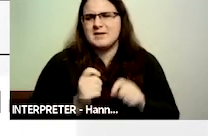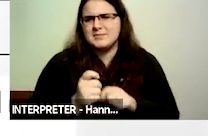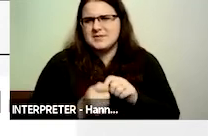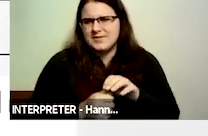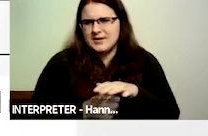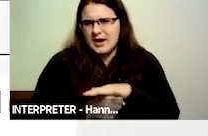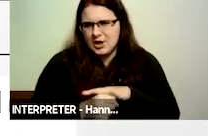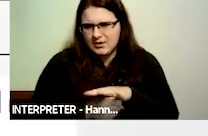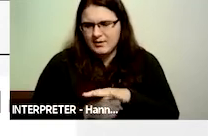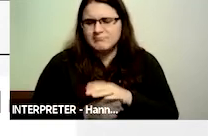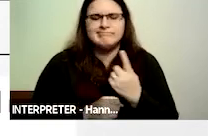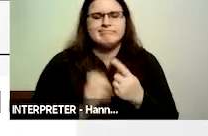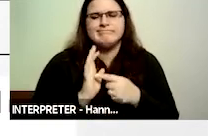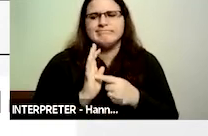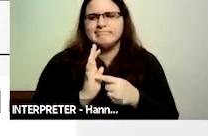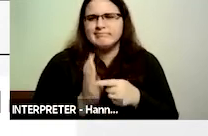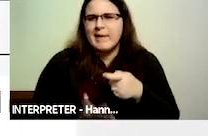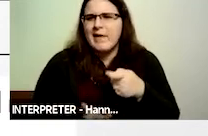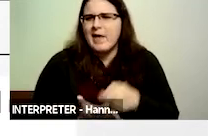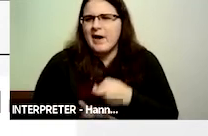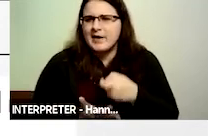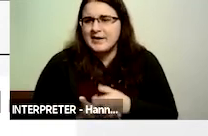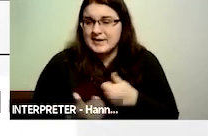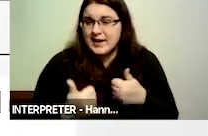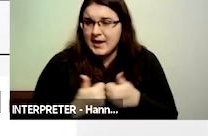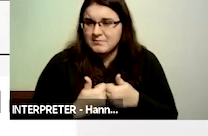and the hockey game. It could be around the war memorial you pay a fixed set of